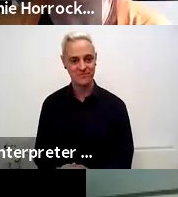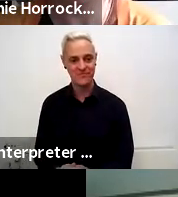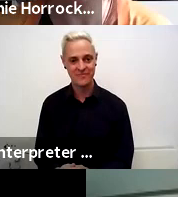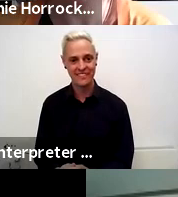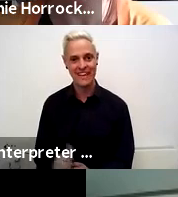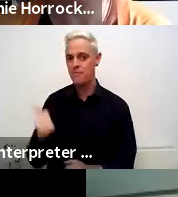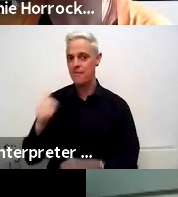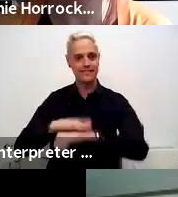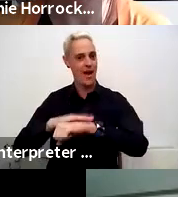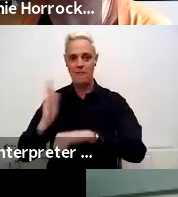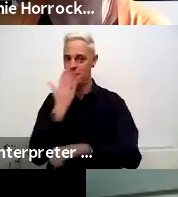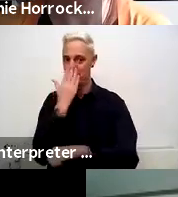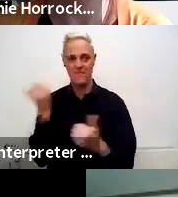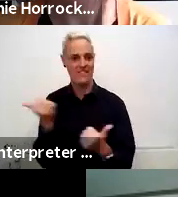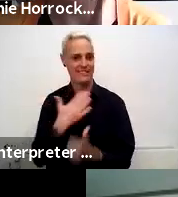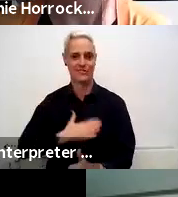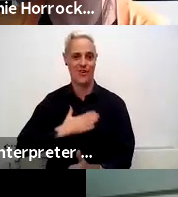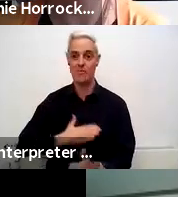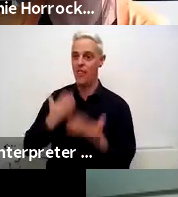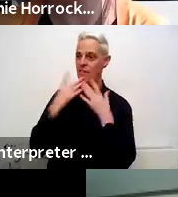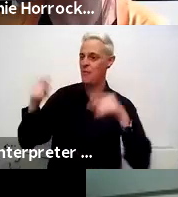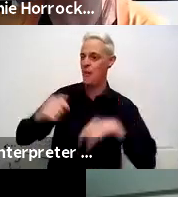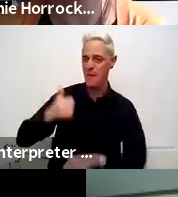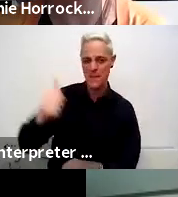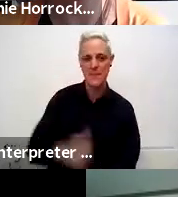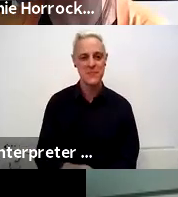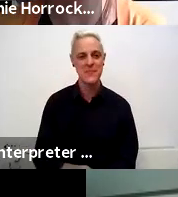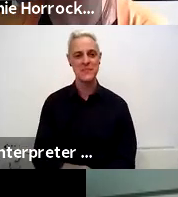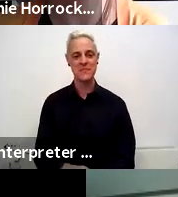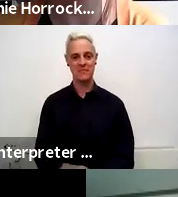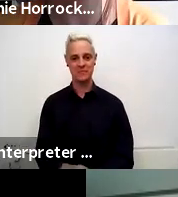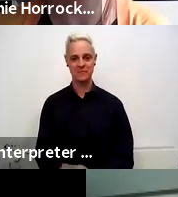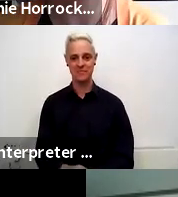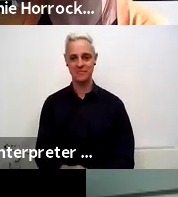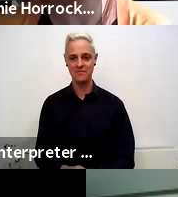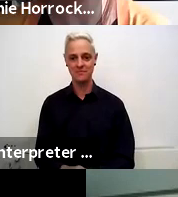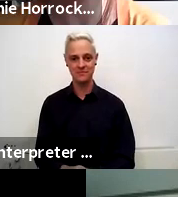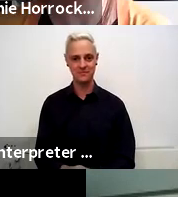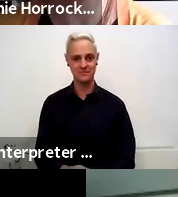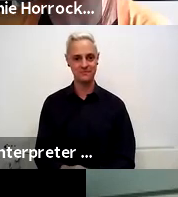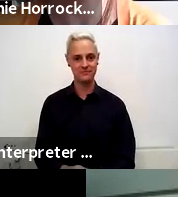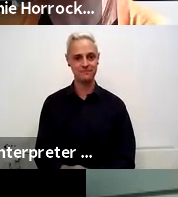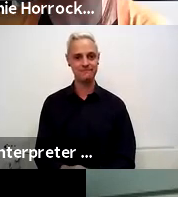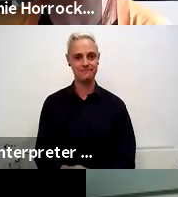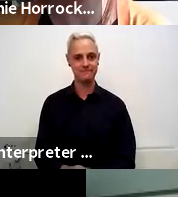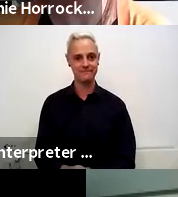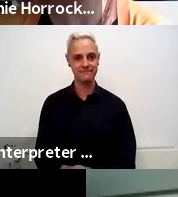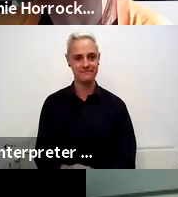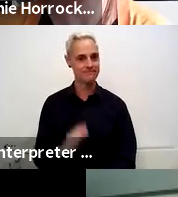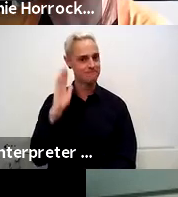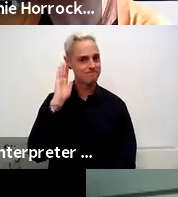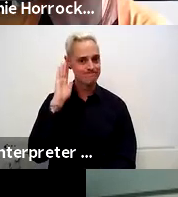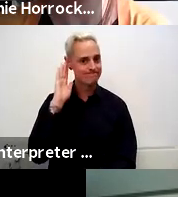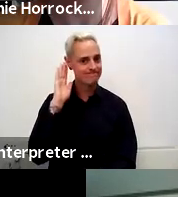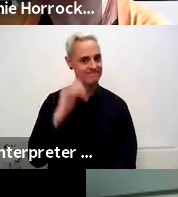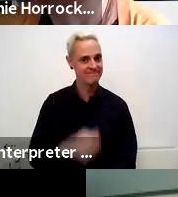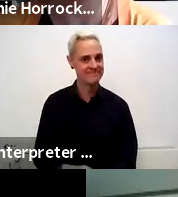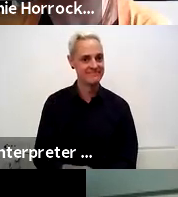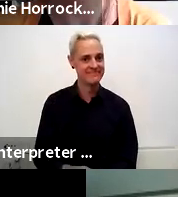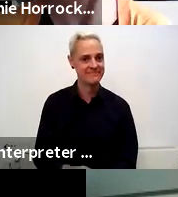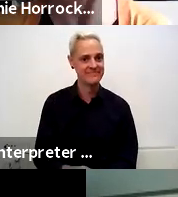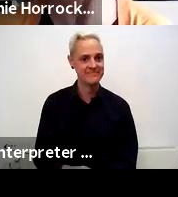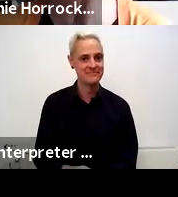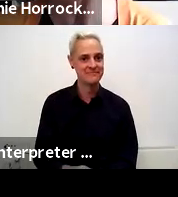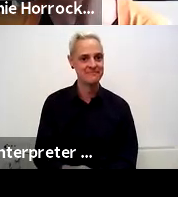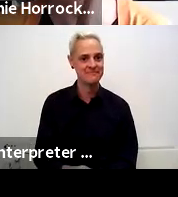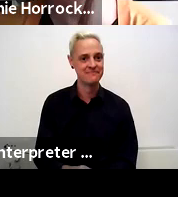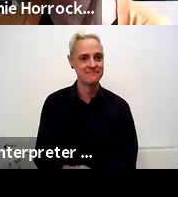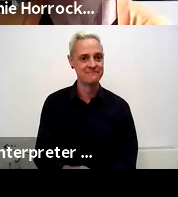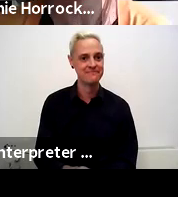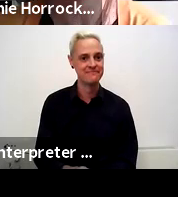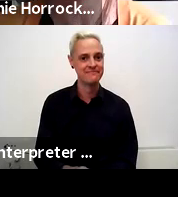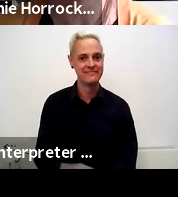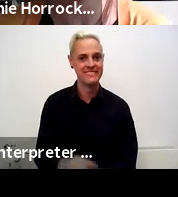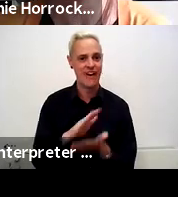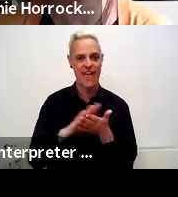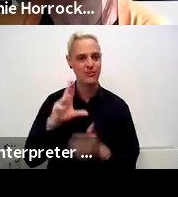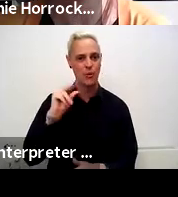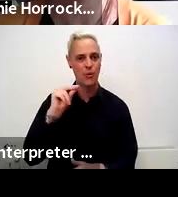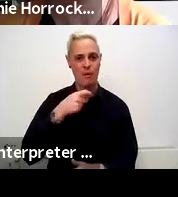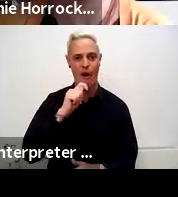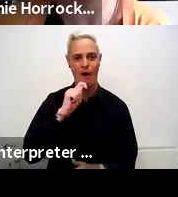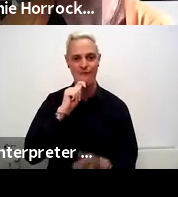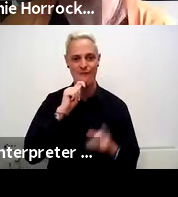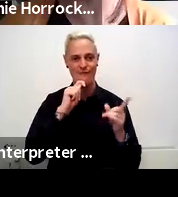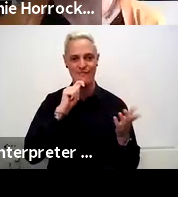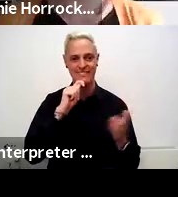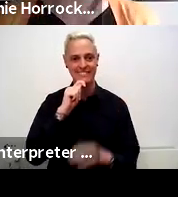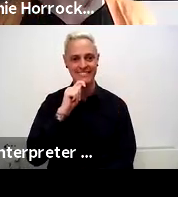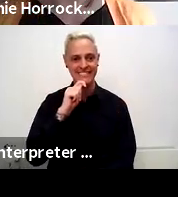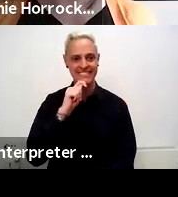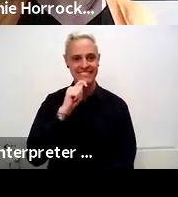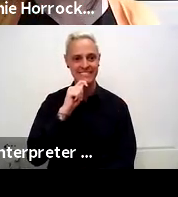But no, thank you so much for having me, as well.